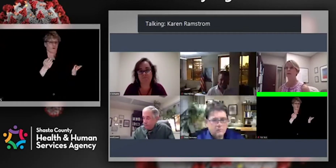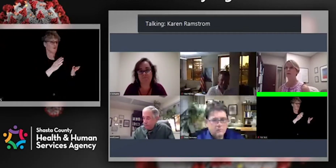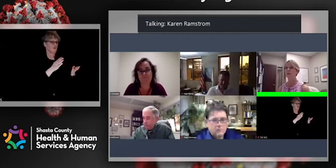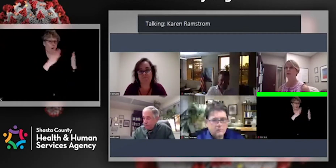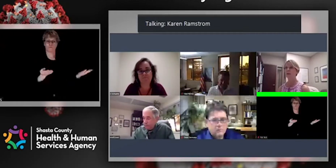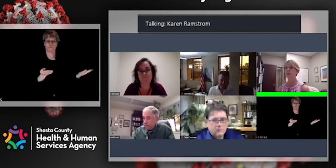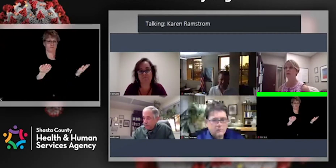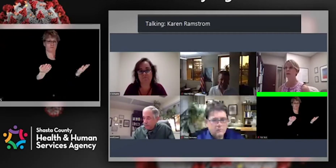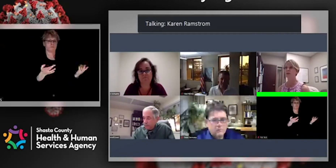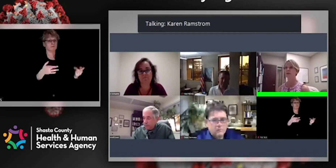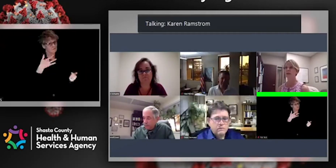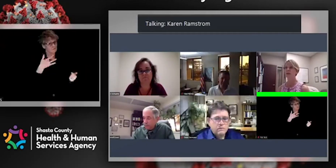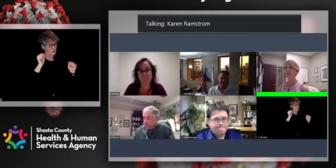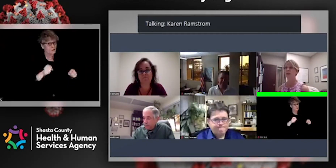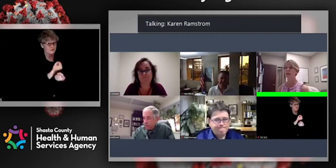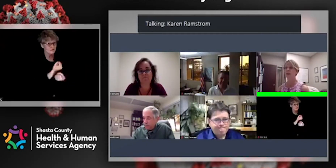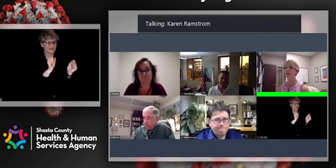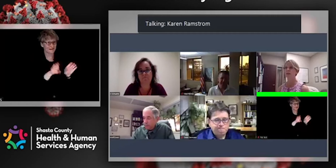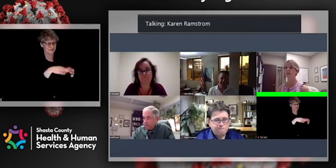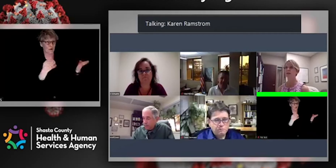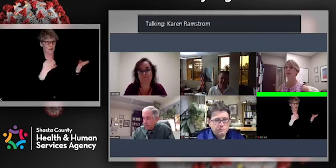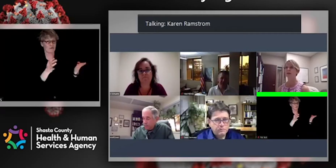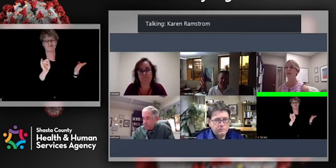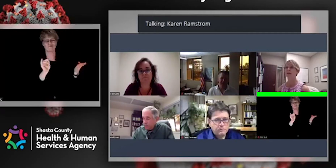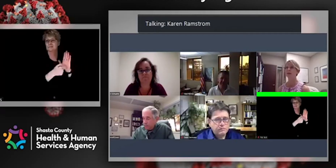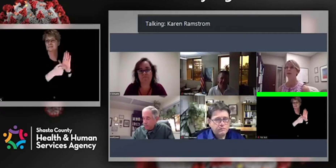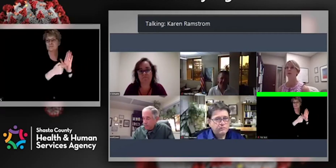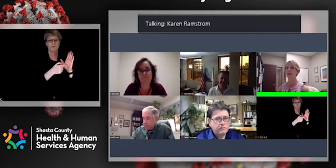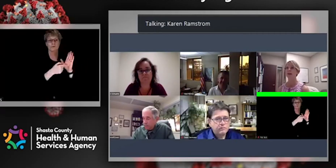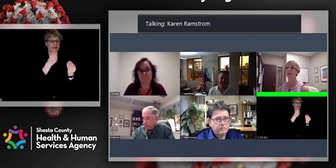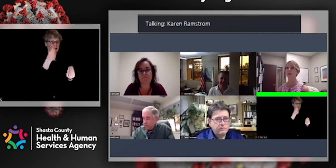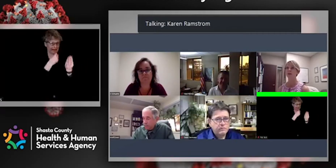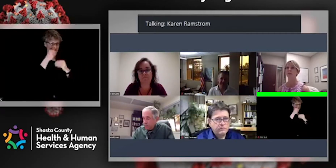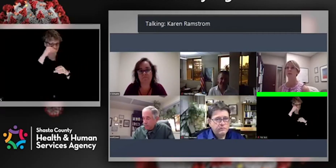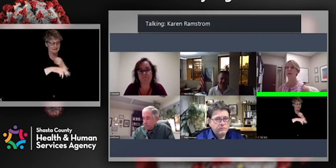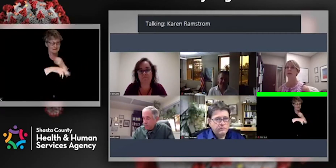we could safely open, such as indoor dining in restaurants. It also allows bars to be